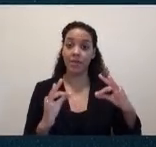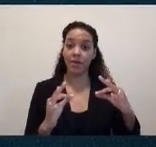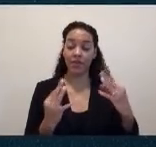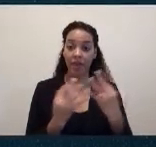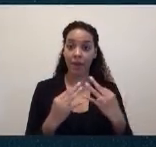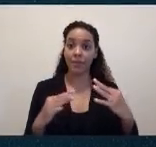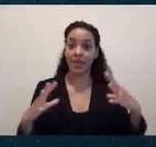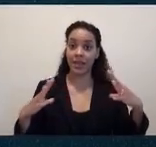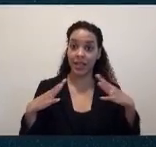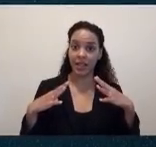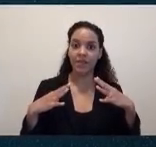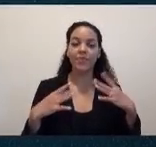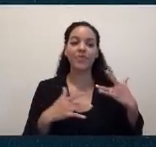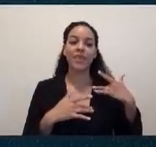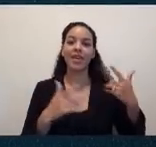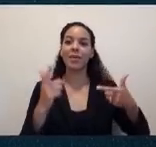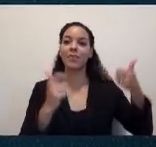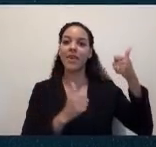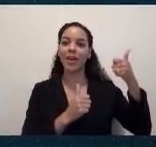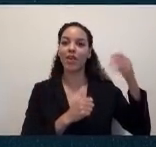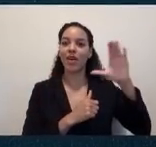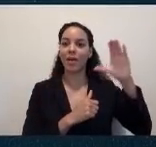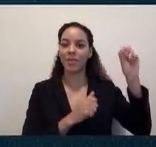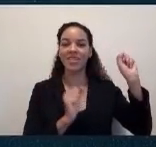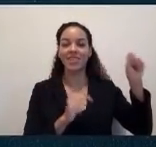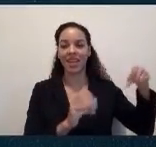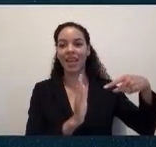who can afford it, but smaller businesses can't.